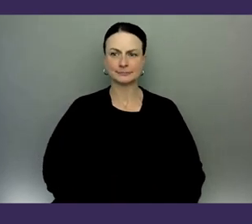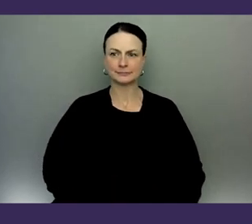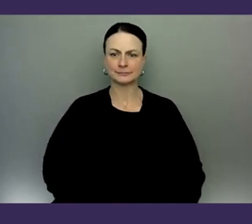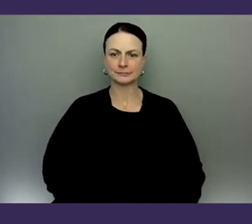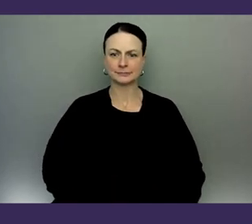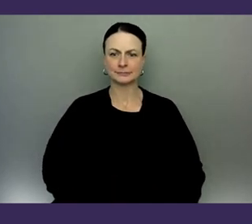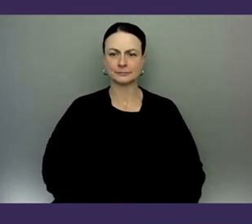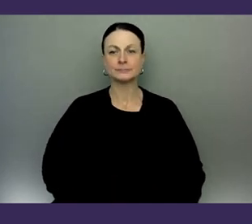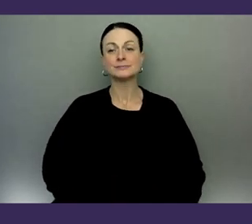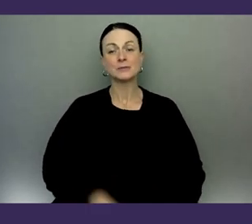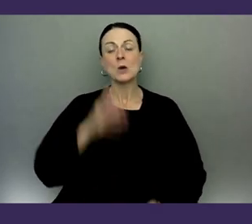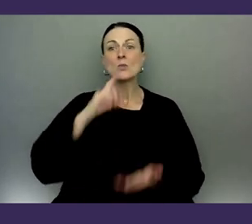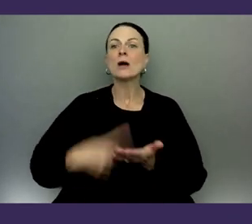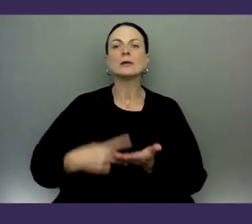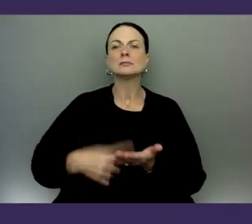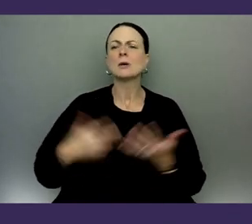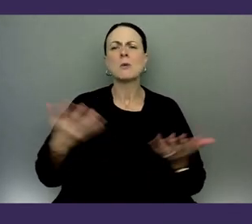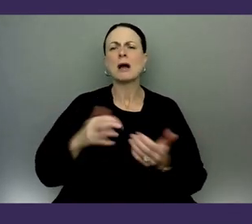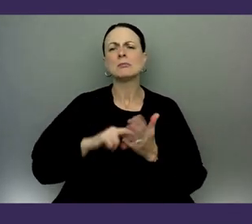So we're gonna talk about what is supported decision-making.